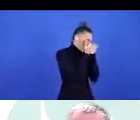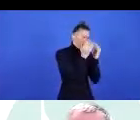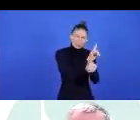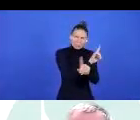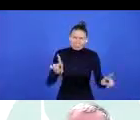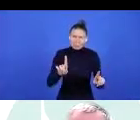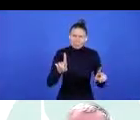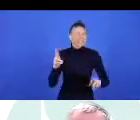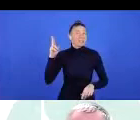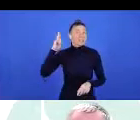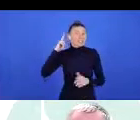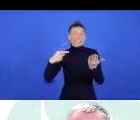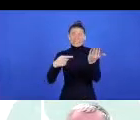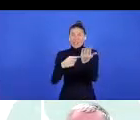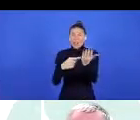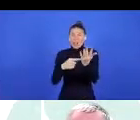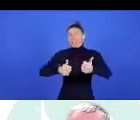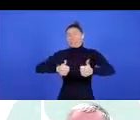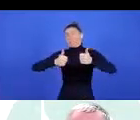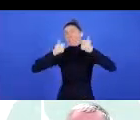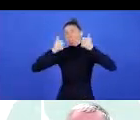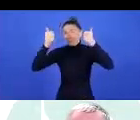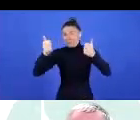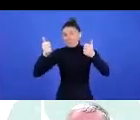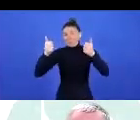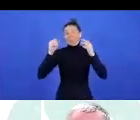I'll say it again, don't be ashamed to show your cochlear implant,